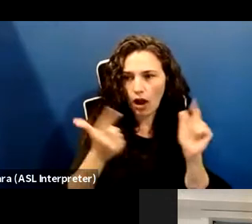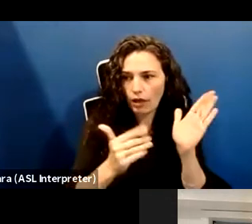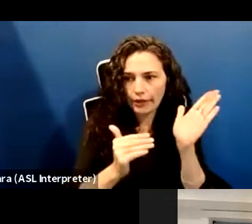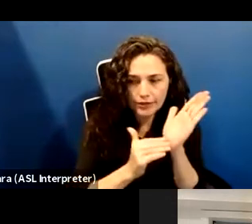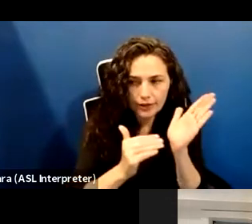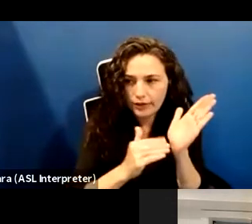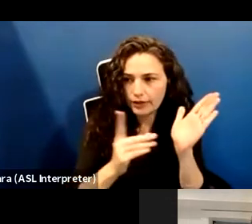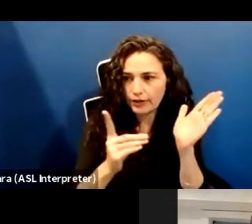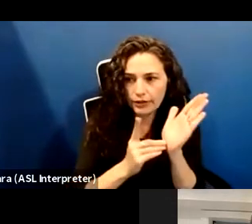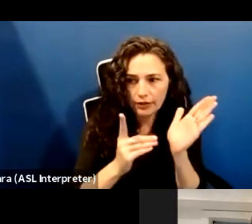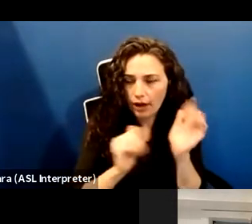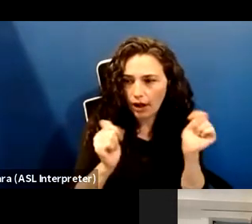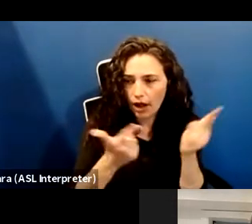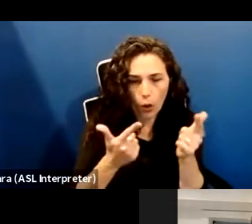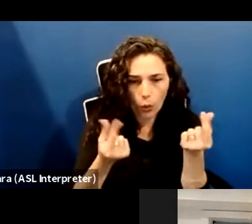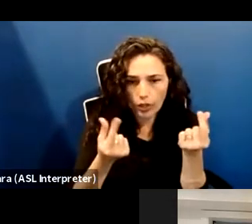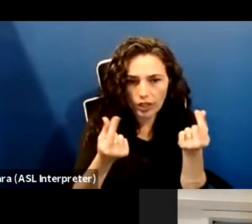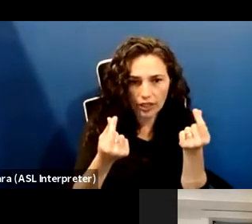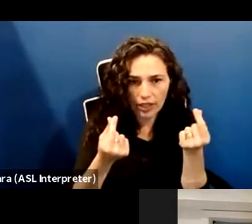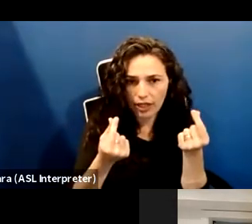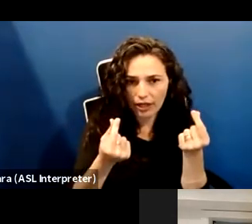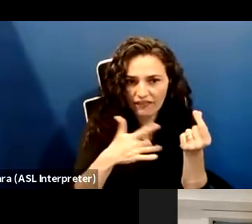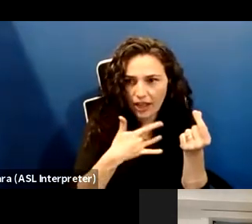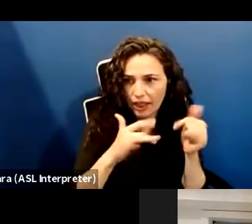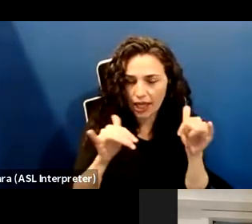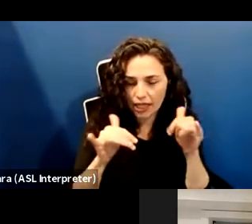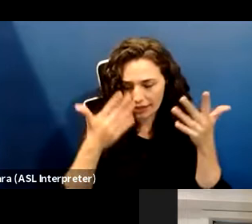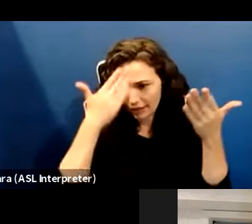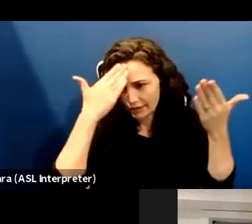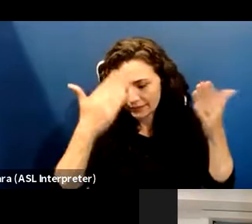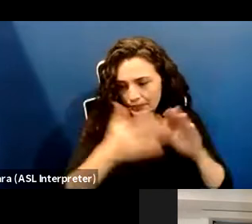where they, I think, you know, there was a,